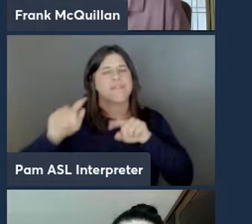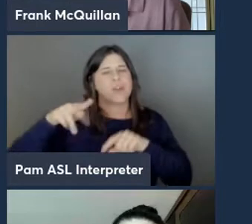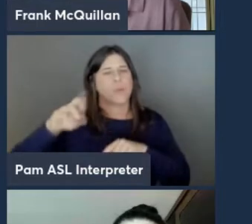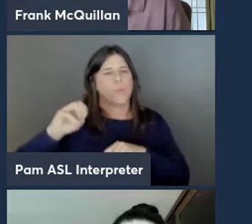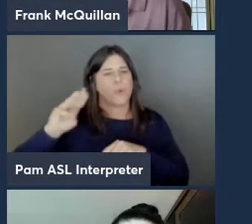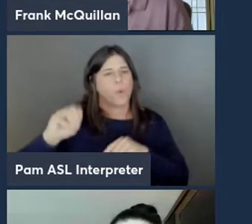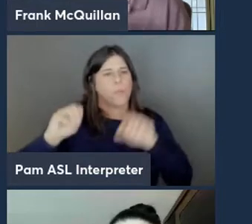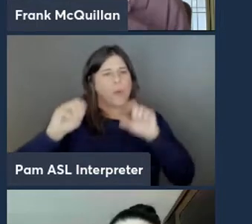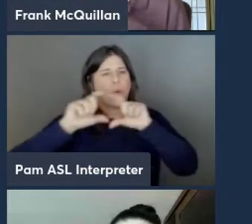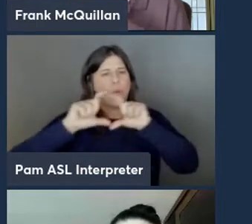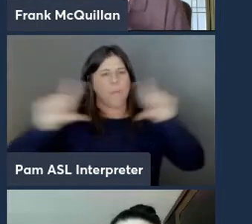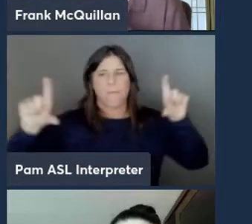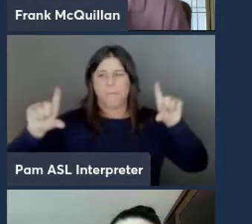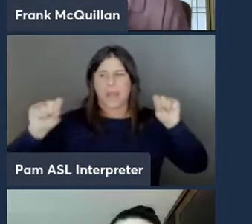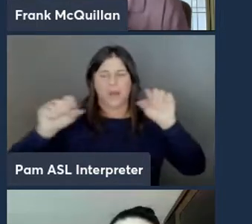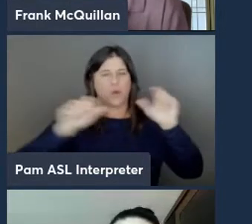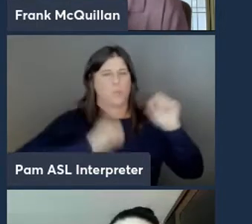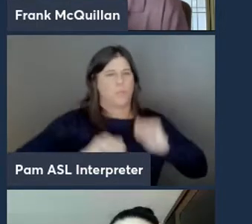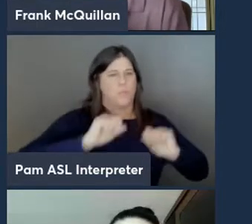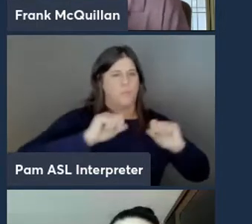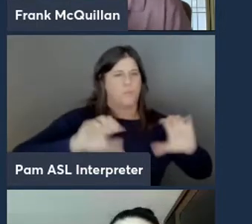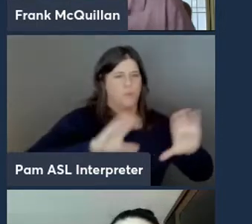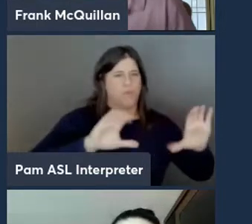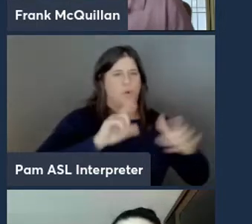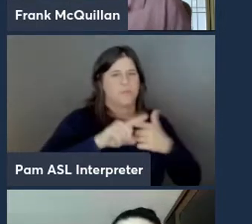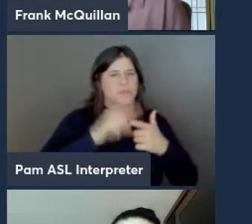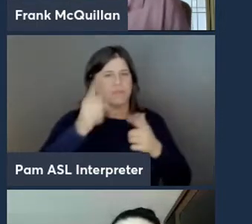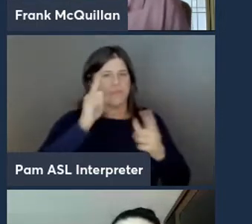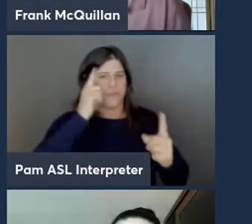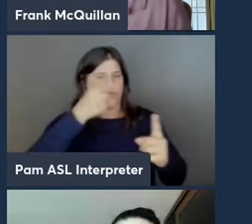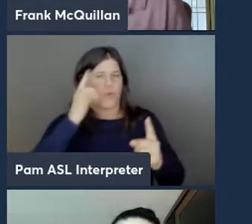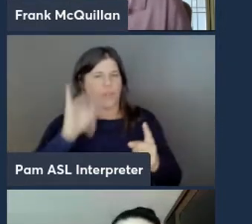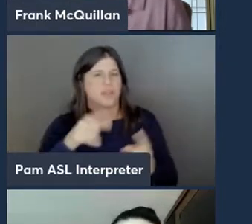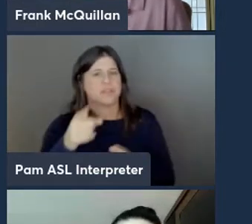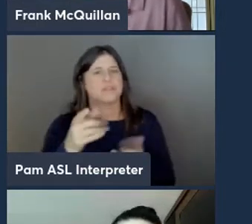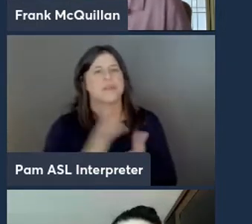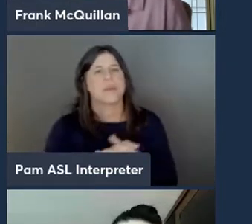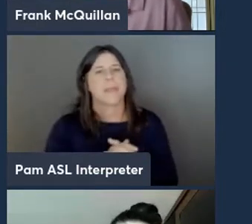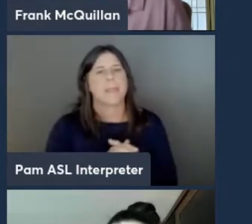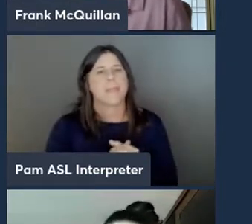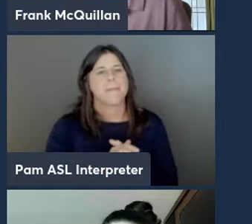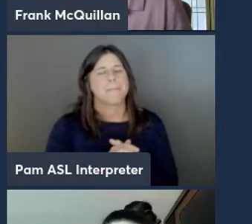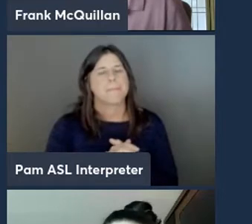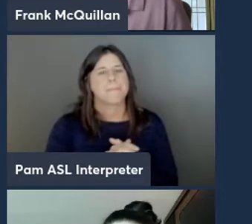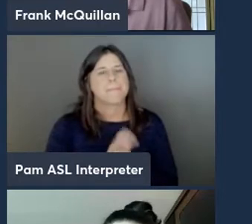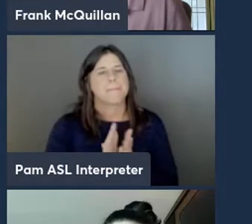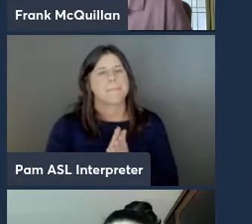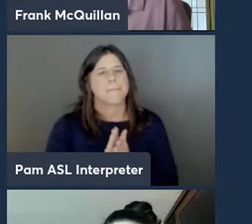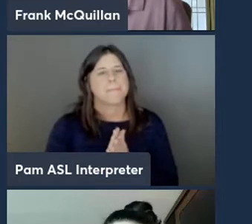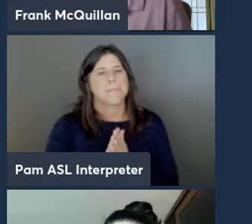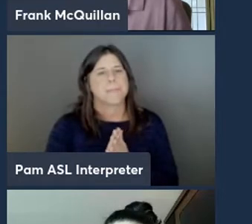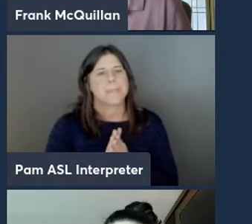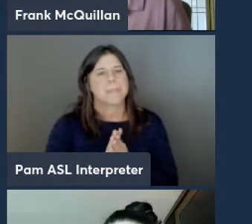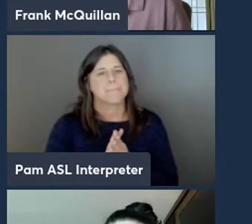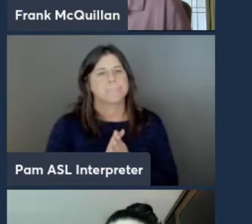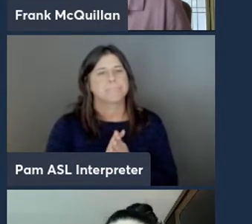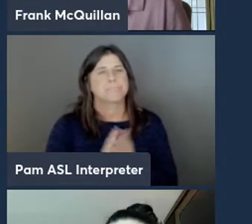perform and this is what we're aiming for. So here you can see... Give it a moment here.